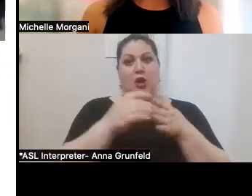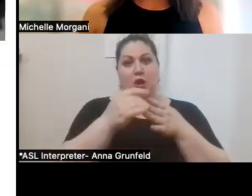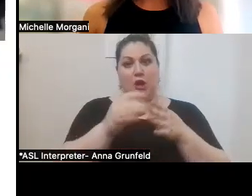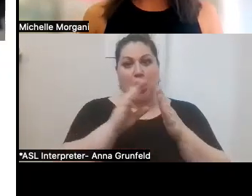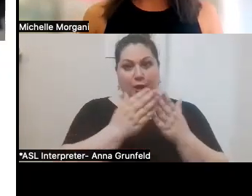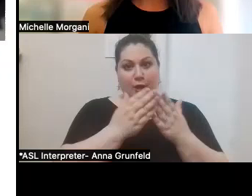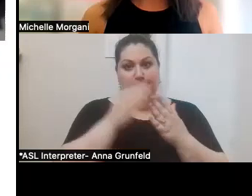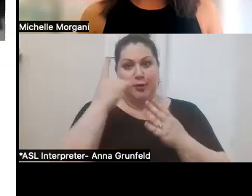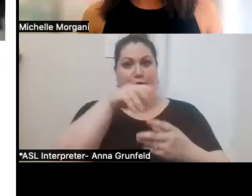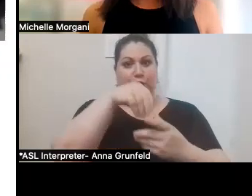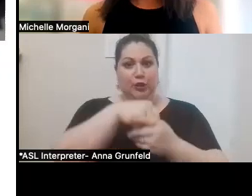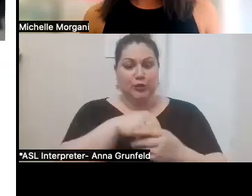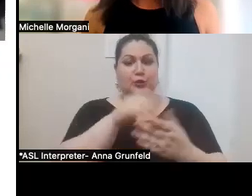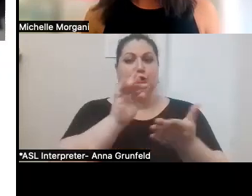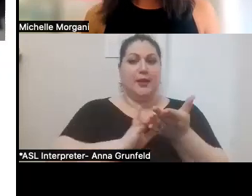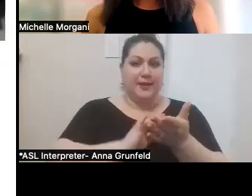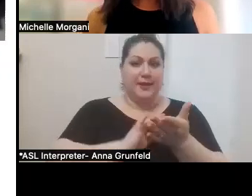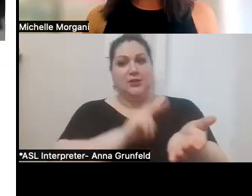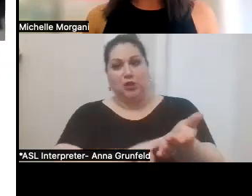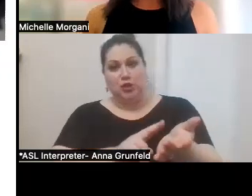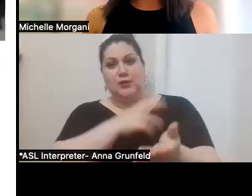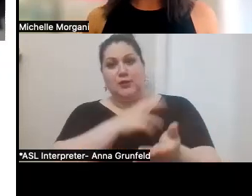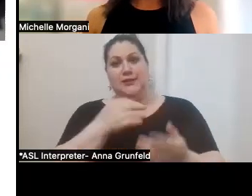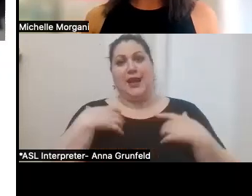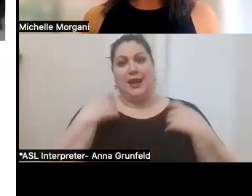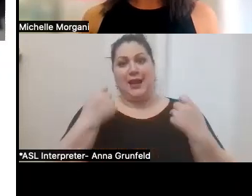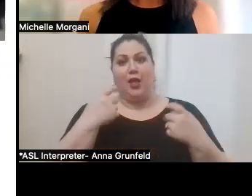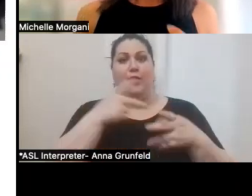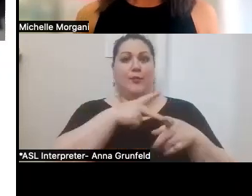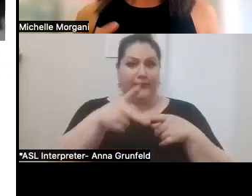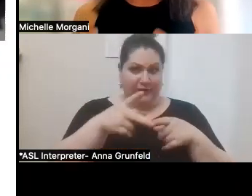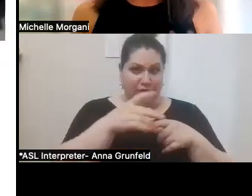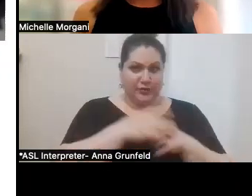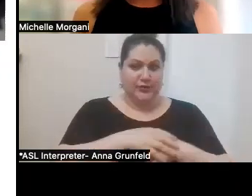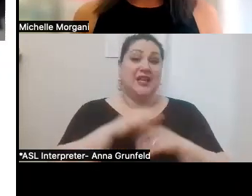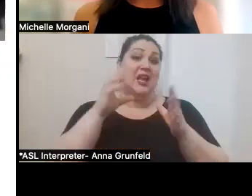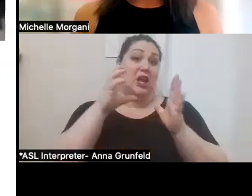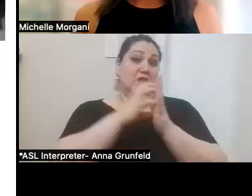And in chapter 10, they have some really wonderful sort of leading questions that